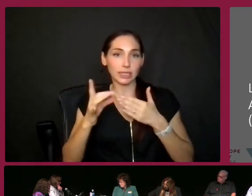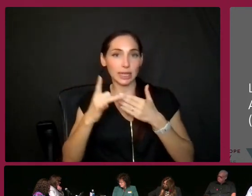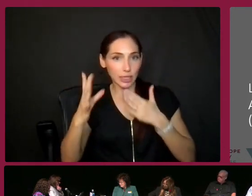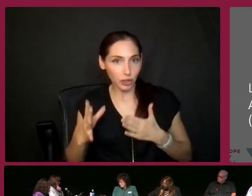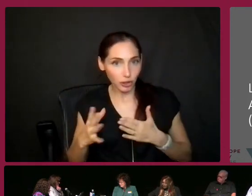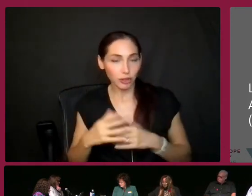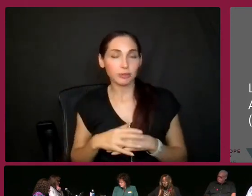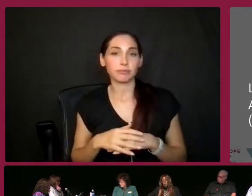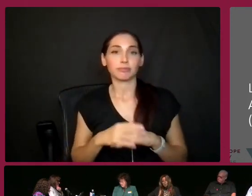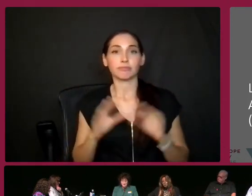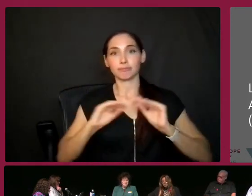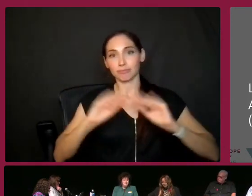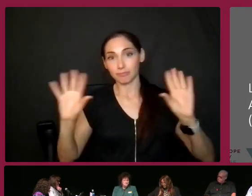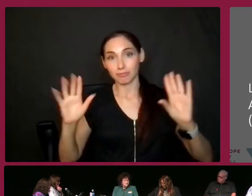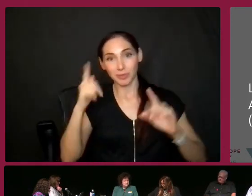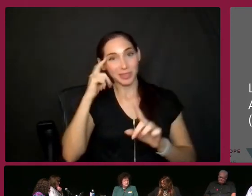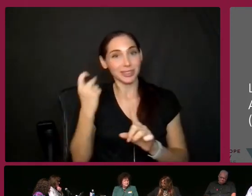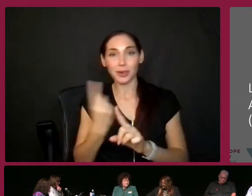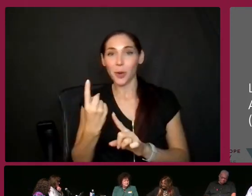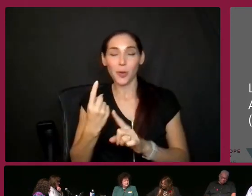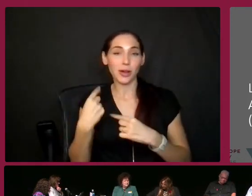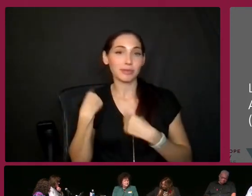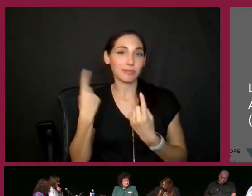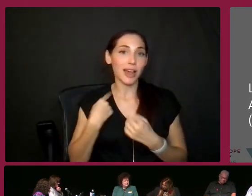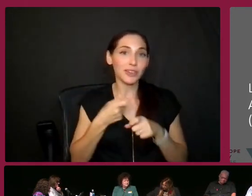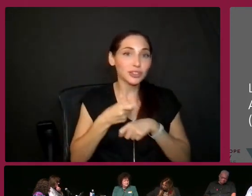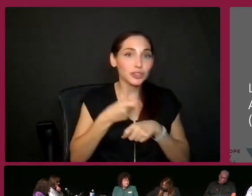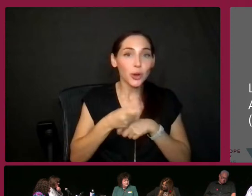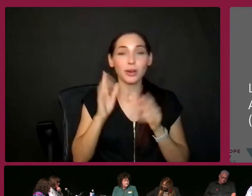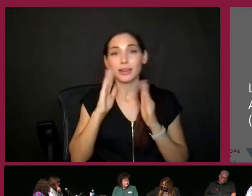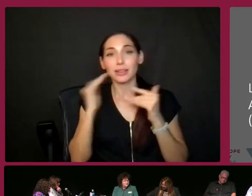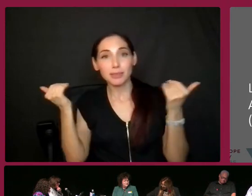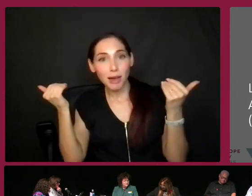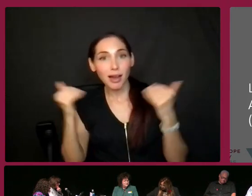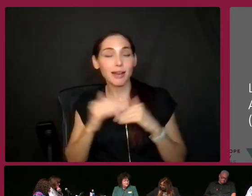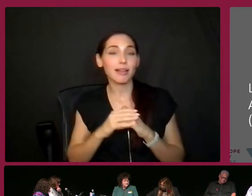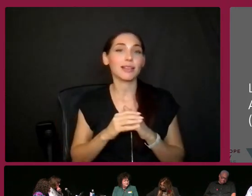always had a joke, a smile, a handshake,